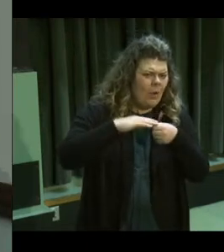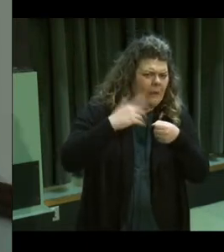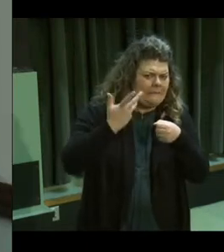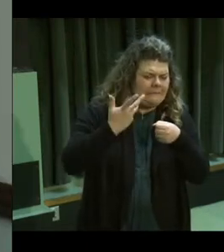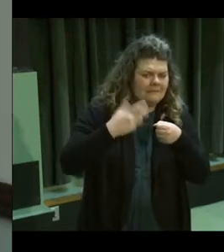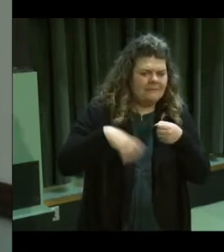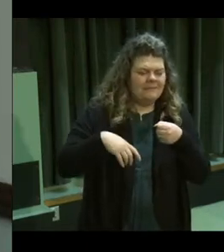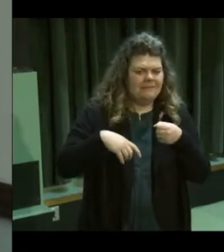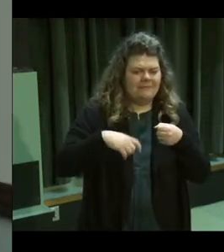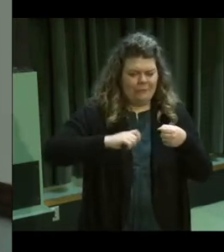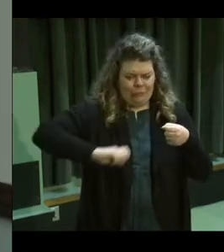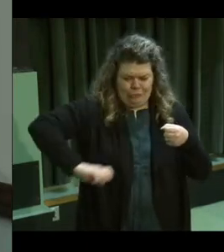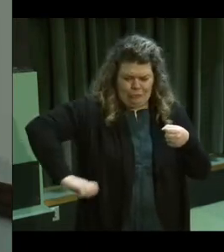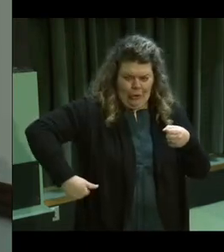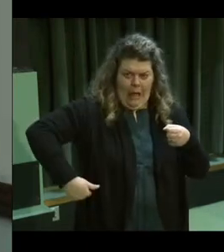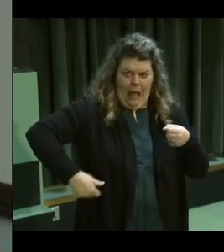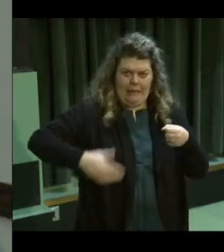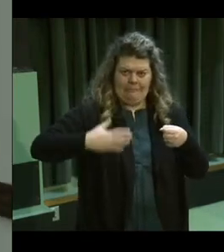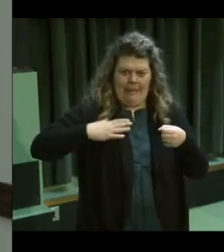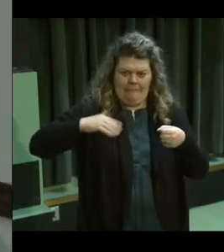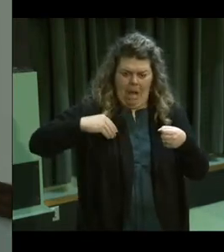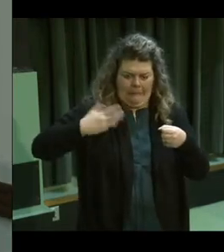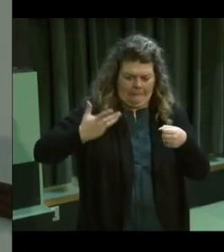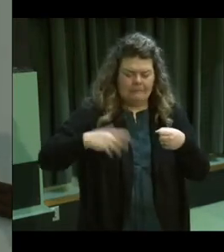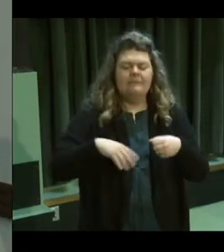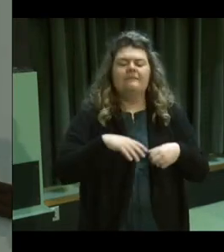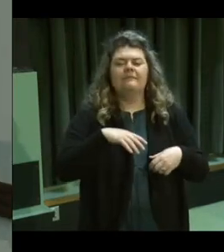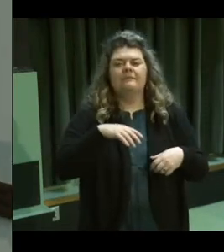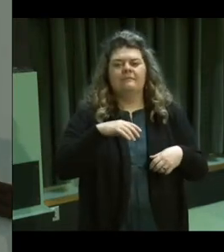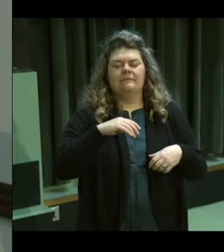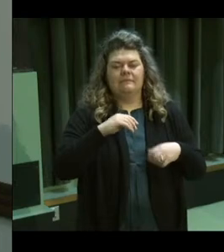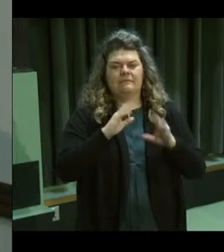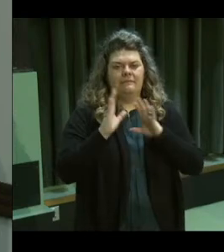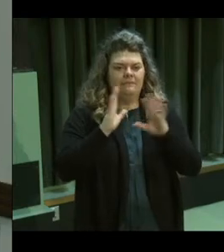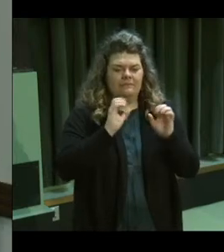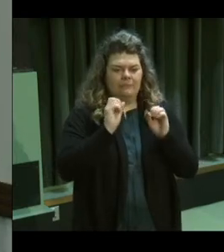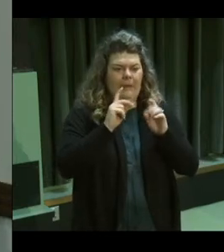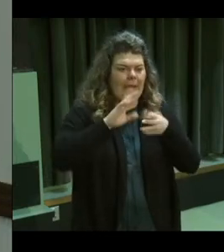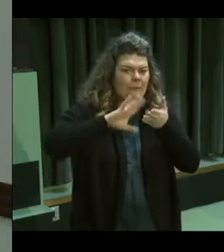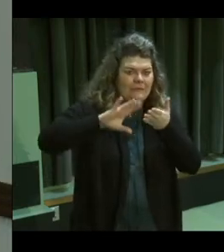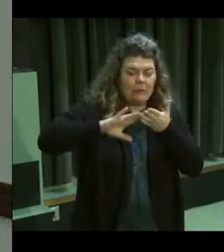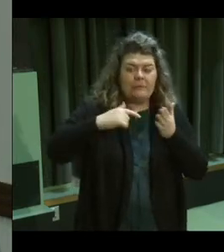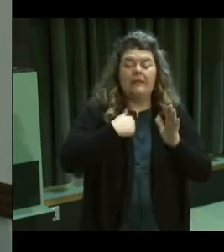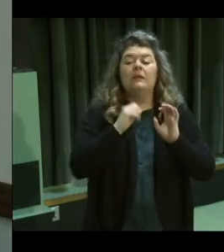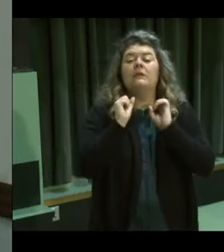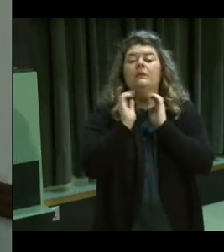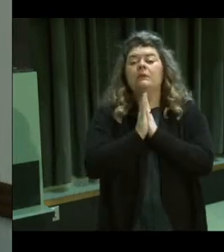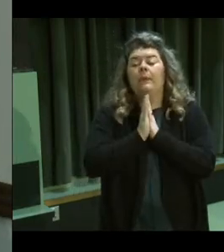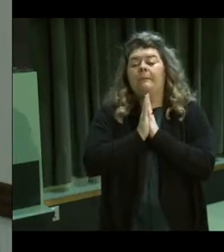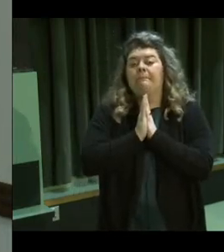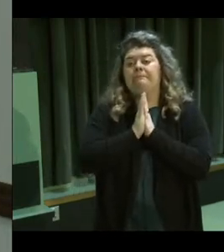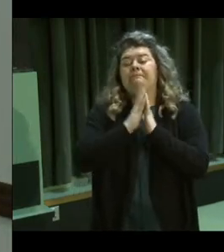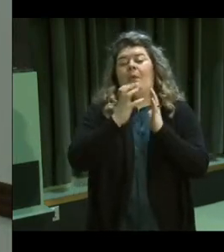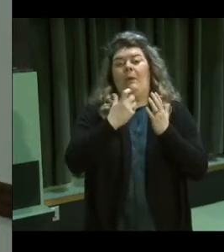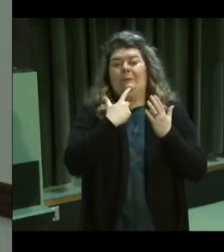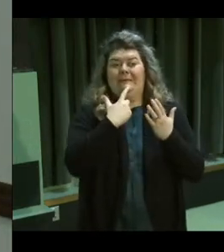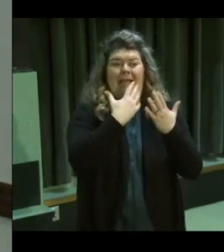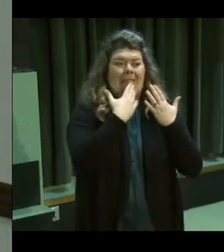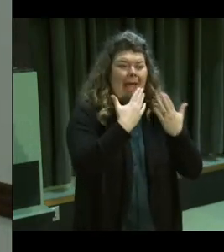my mic in my pocket. Right.